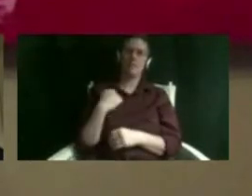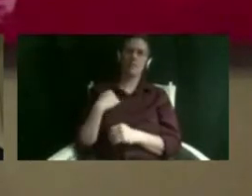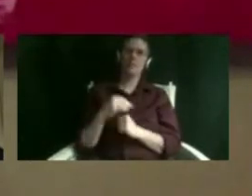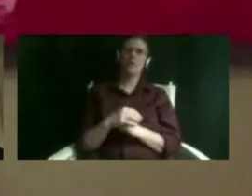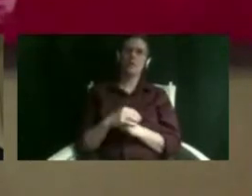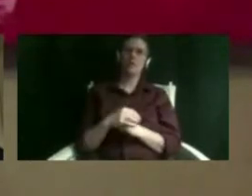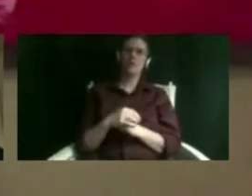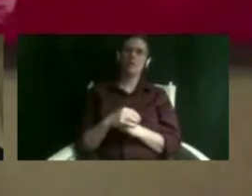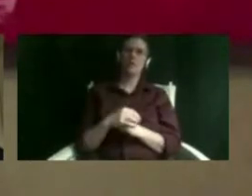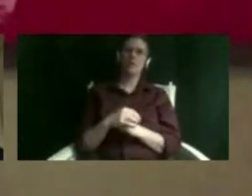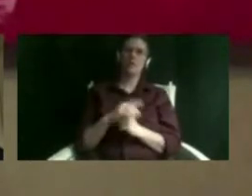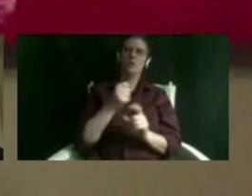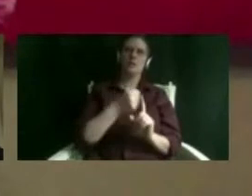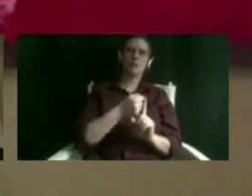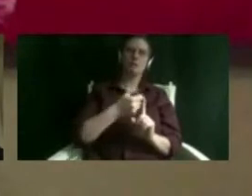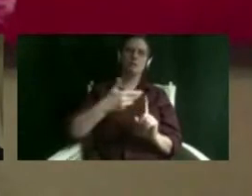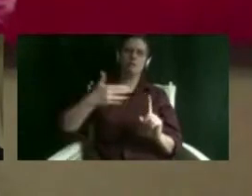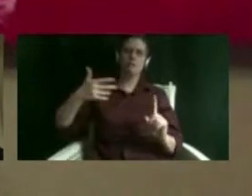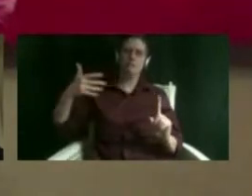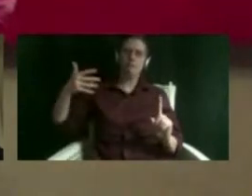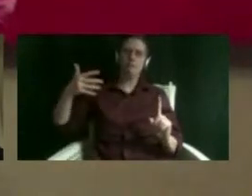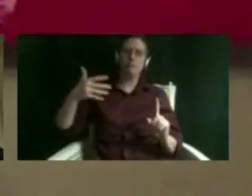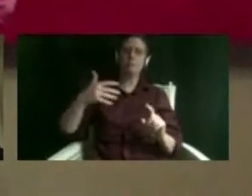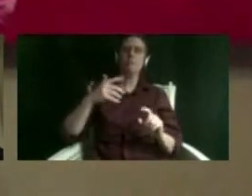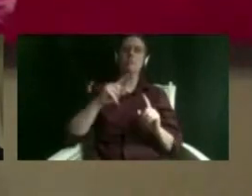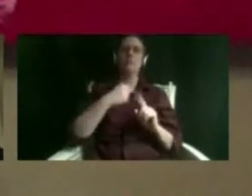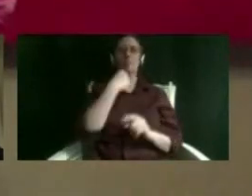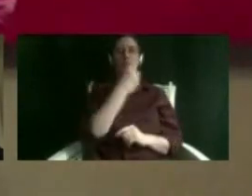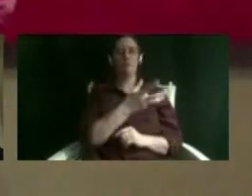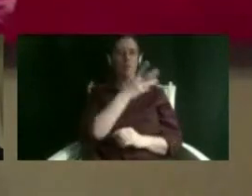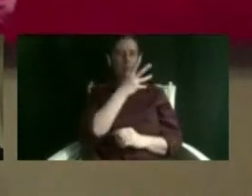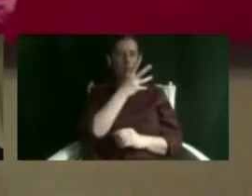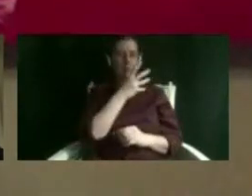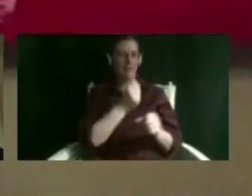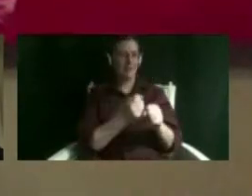spread from that my when i came out to my mom like maybe a year later she basically told the whole